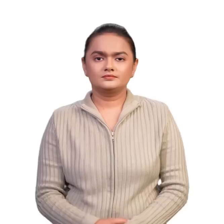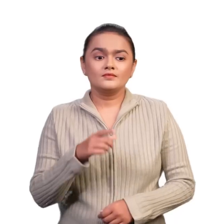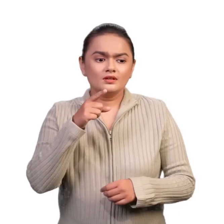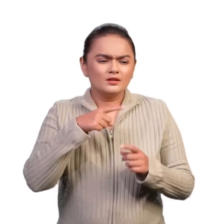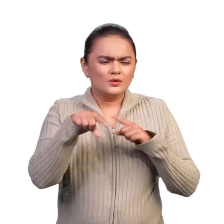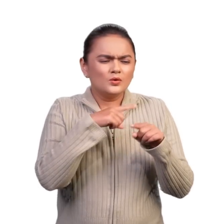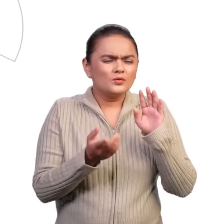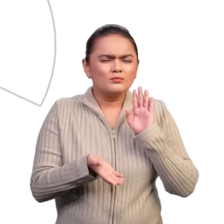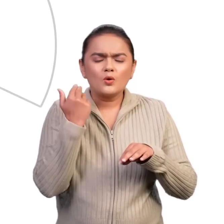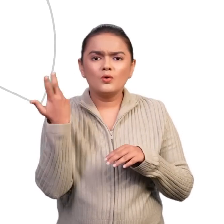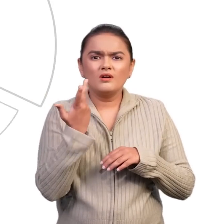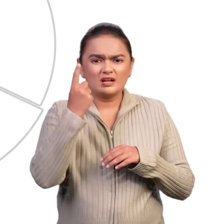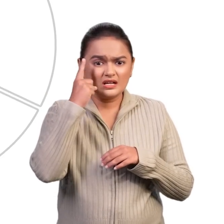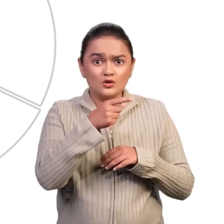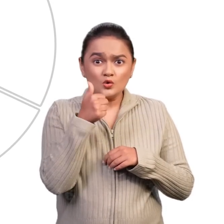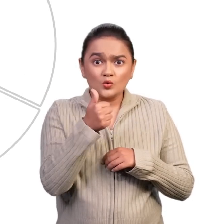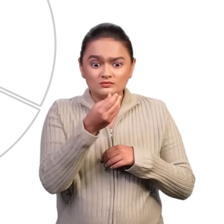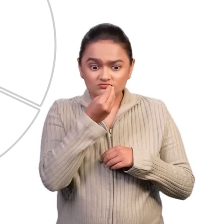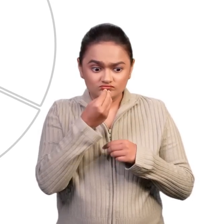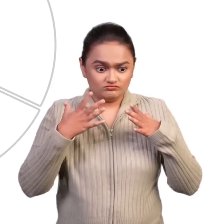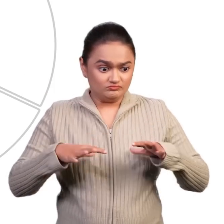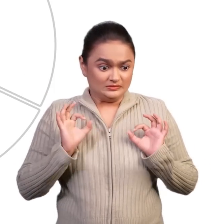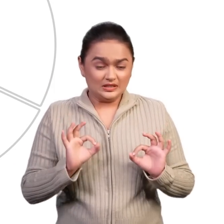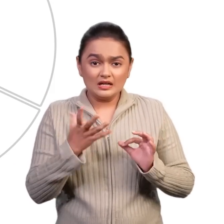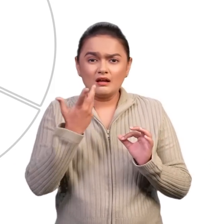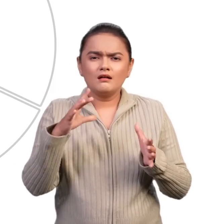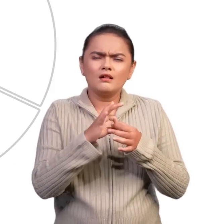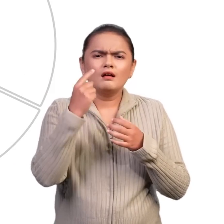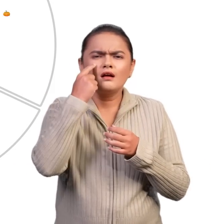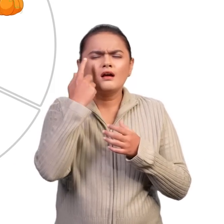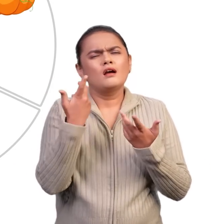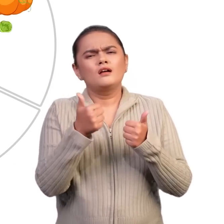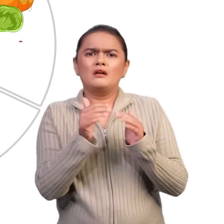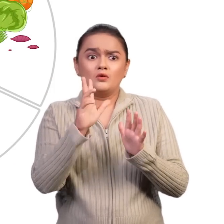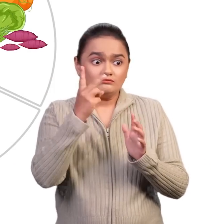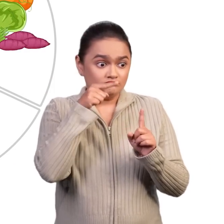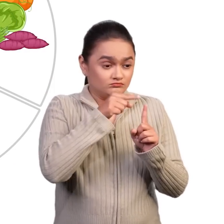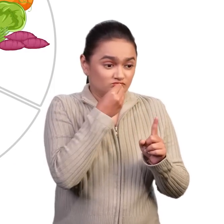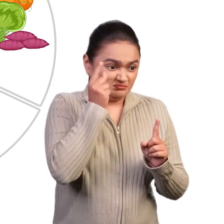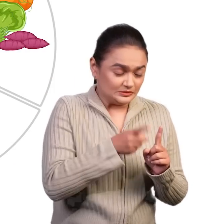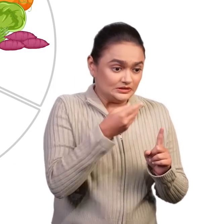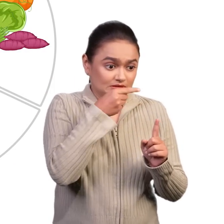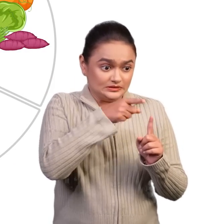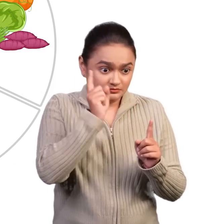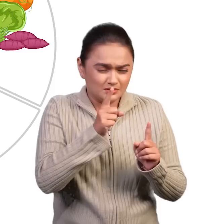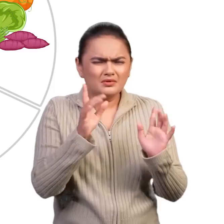For the most part, a good, balanced diet takes care of our eyes. There's nothing specific to be done if we have a good diet.